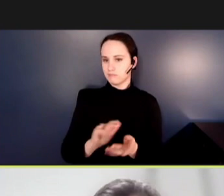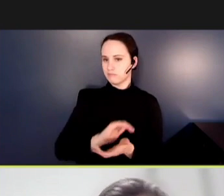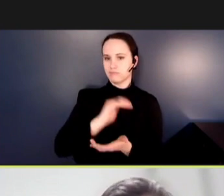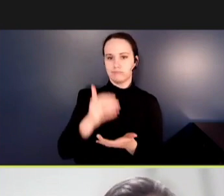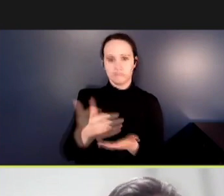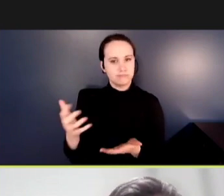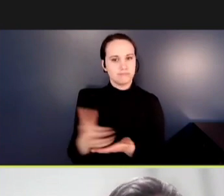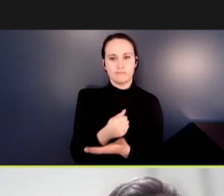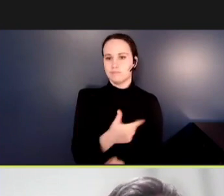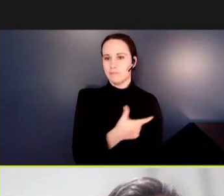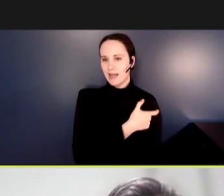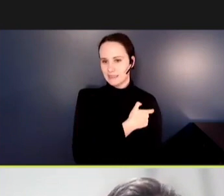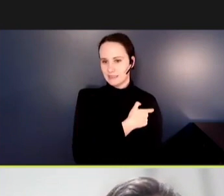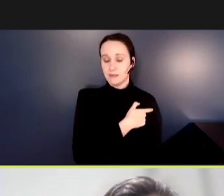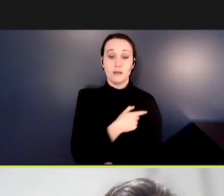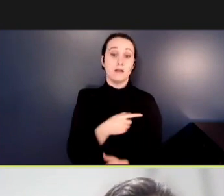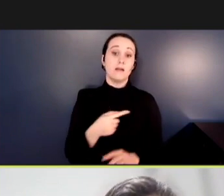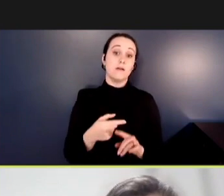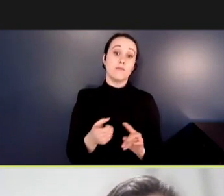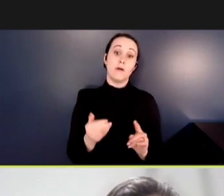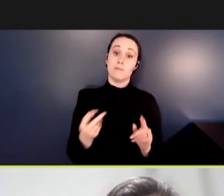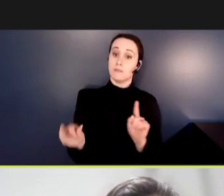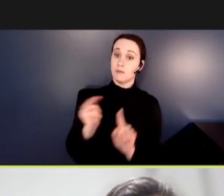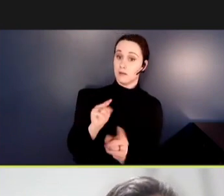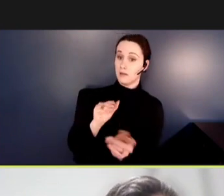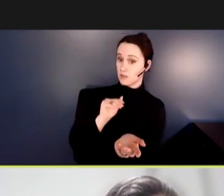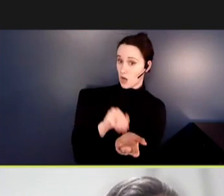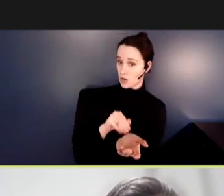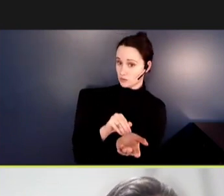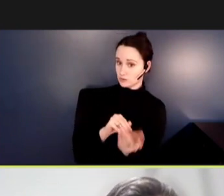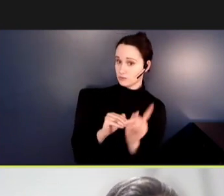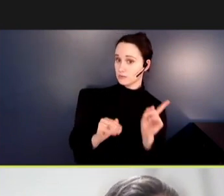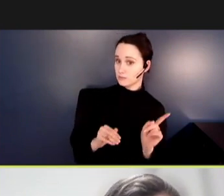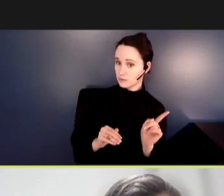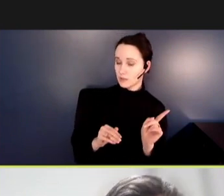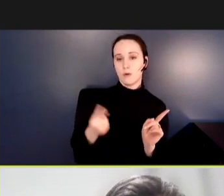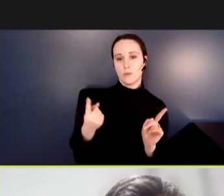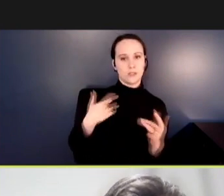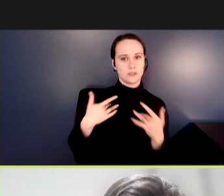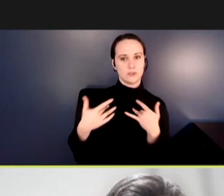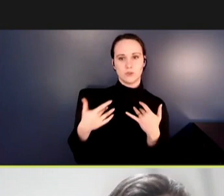perspective, we see that many times one of the concerns is just having the infrastructure to